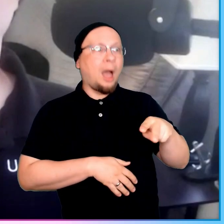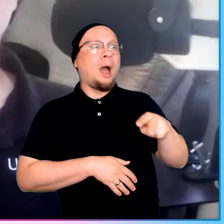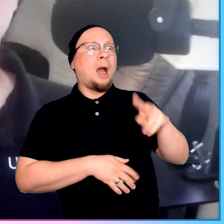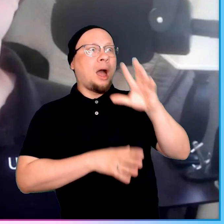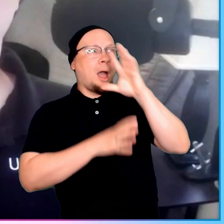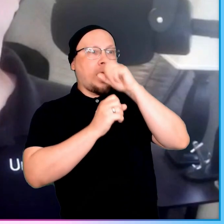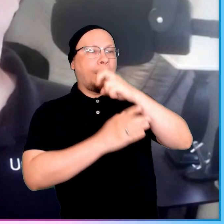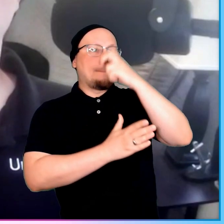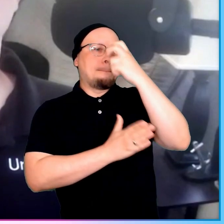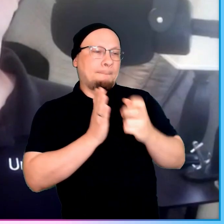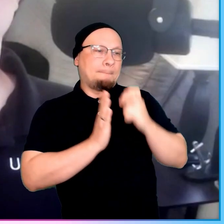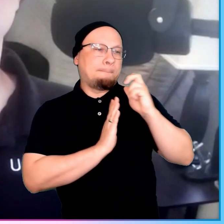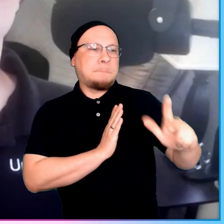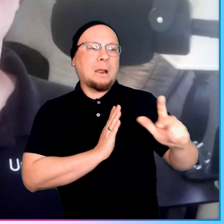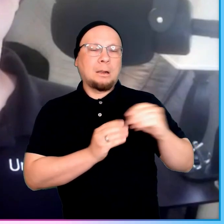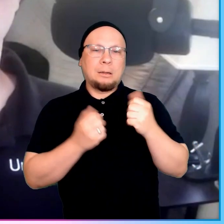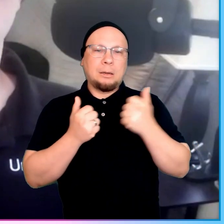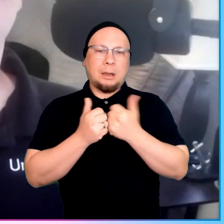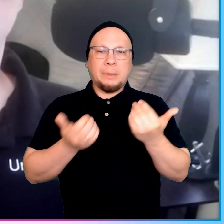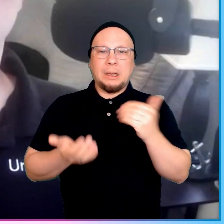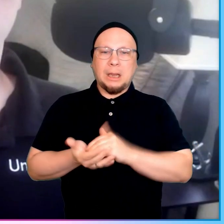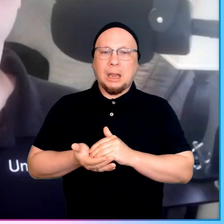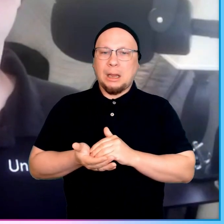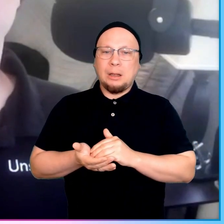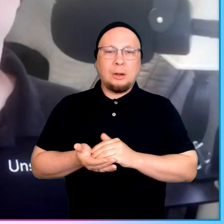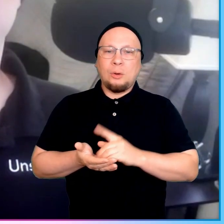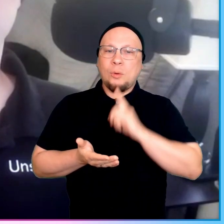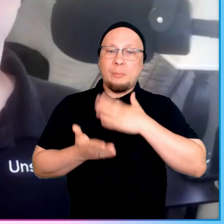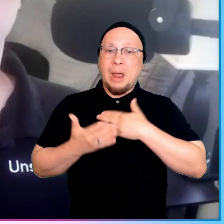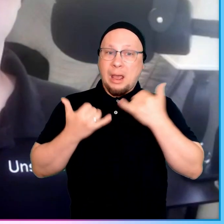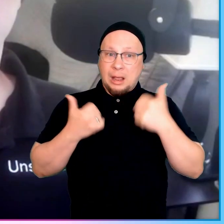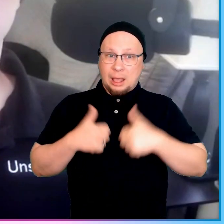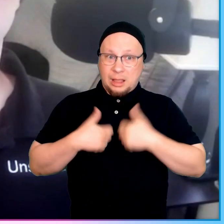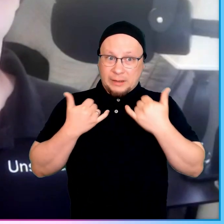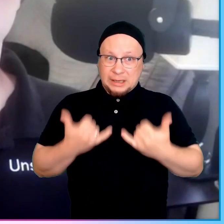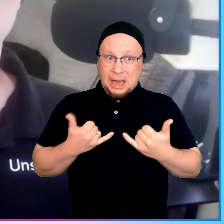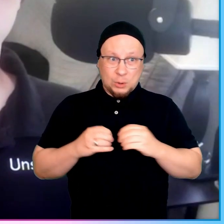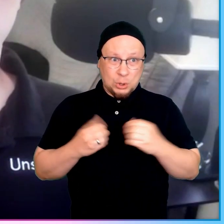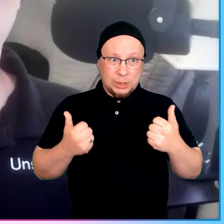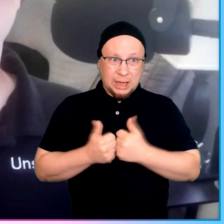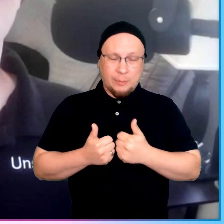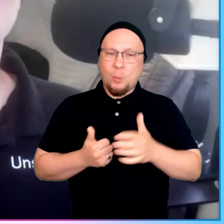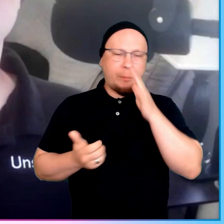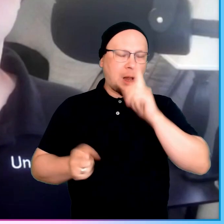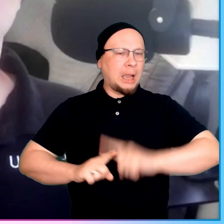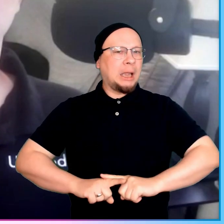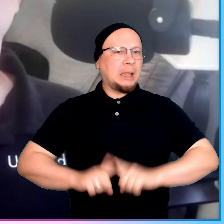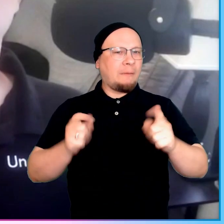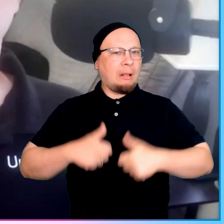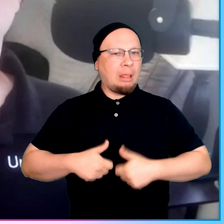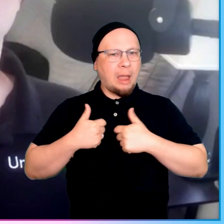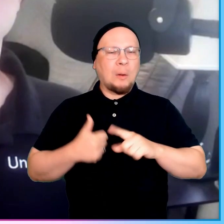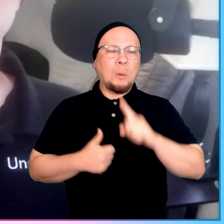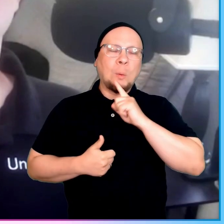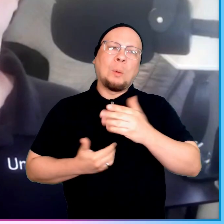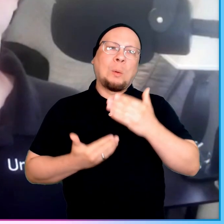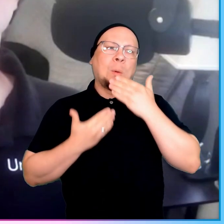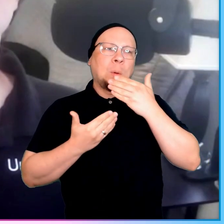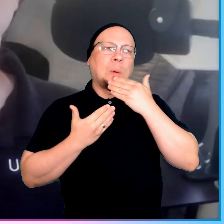and I can only imagine where my life would be right now if I didn’t get back into gaming. I owe accessibility in gaming so much.